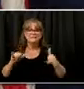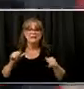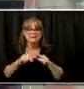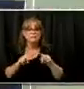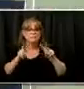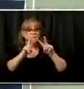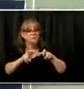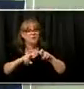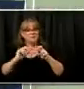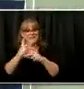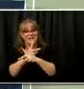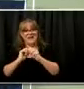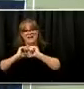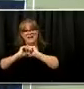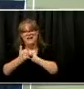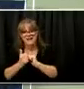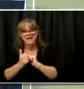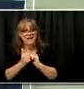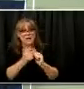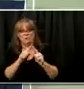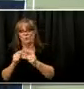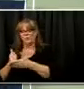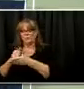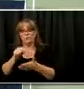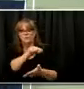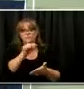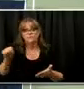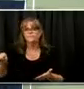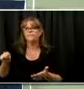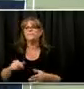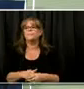today that we announced the money that we're pushing out adams 14 sheridan other